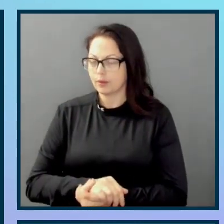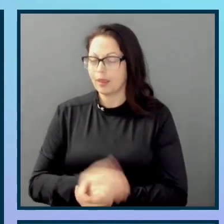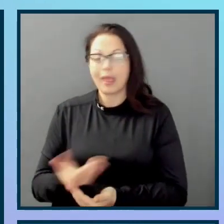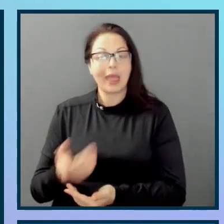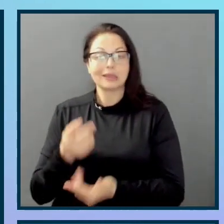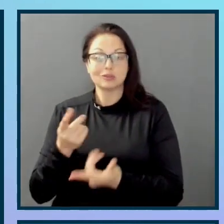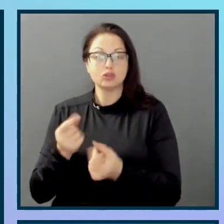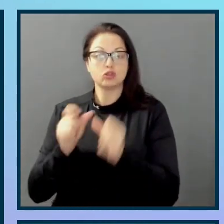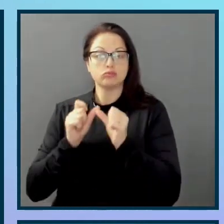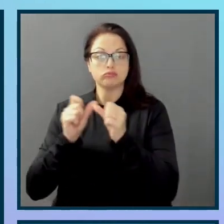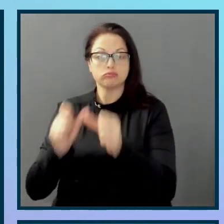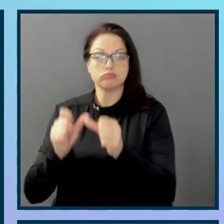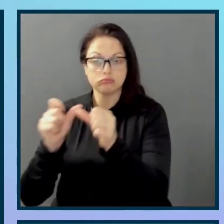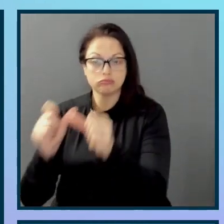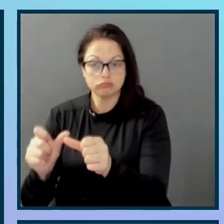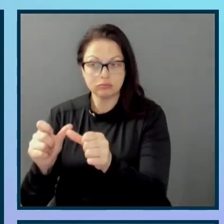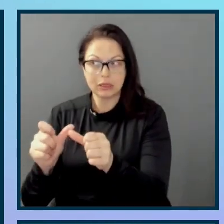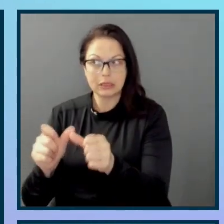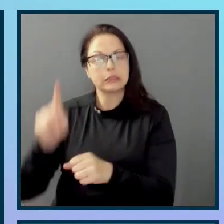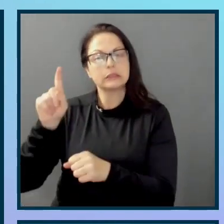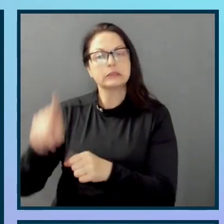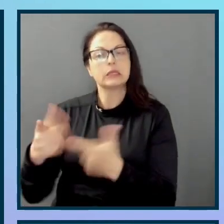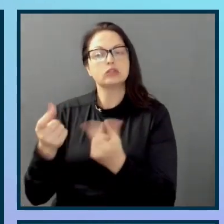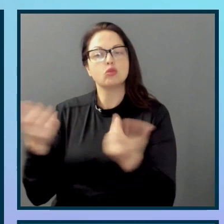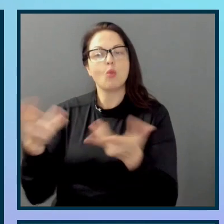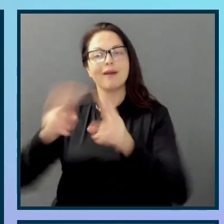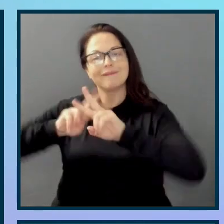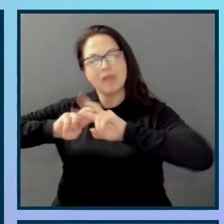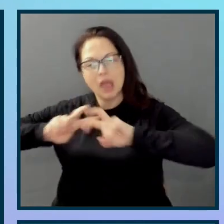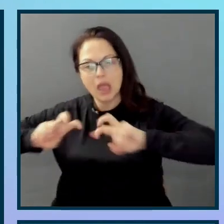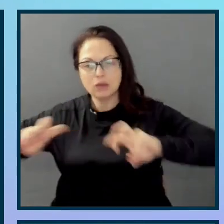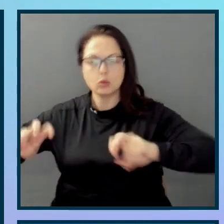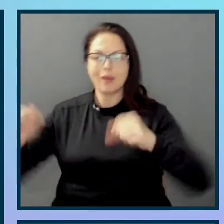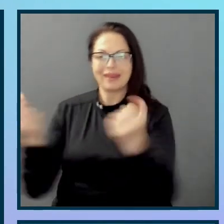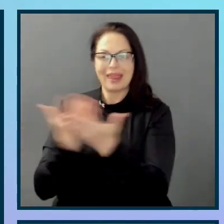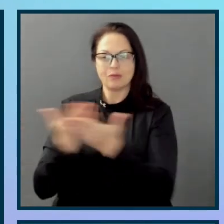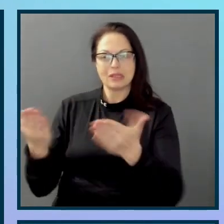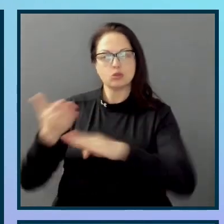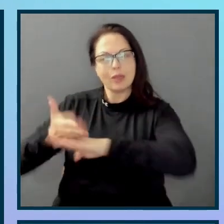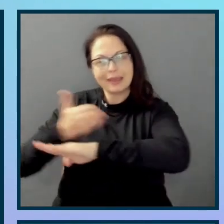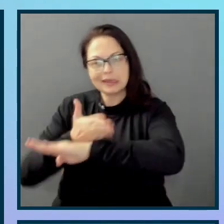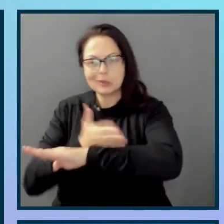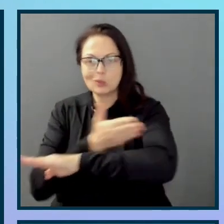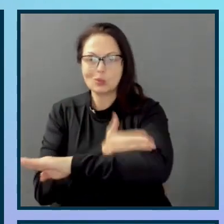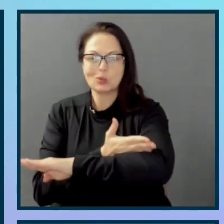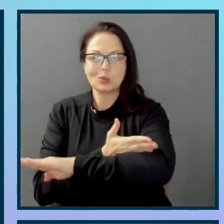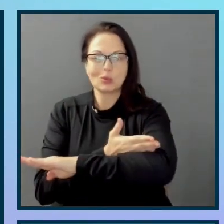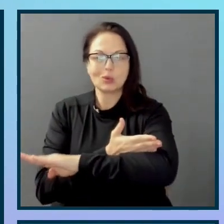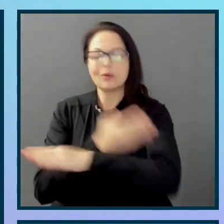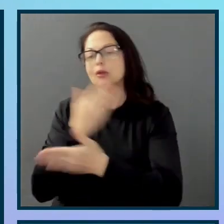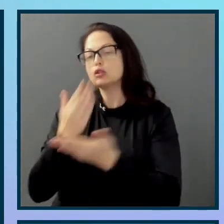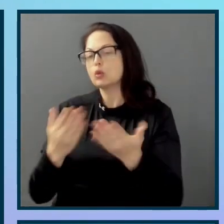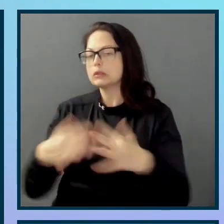they also need to continue evaluate what they do, so they can improve their cross. So some of the key things that we're talking about here